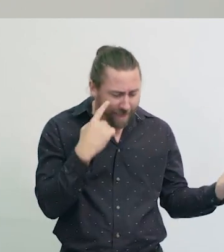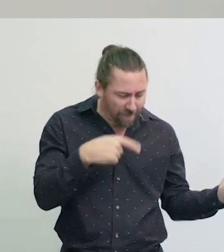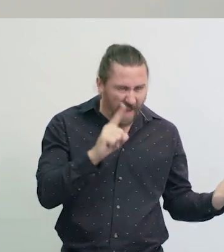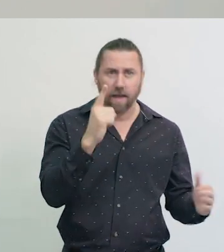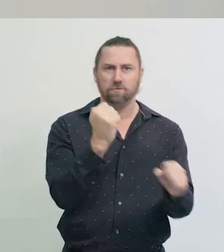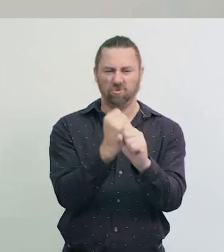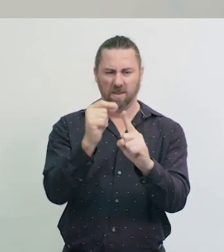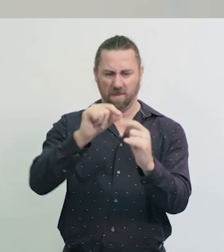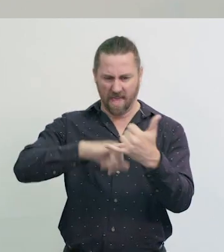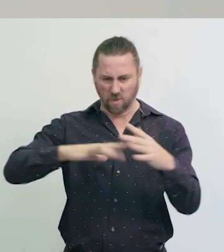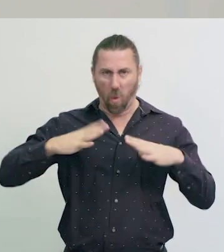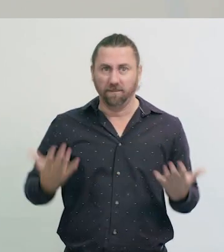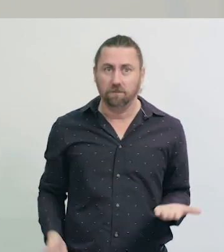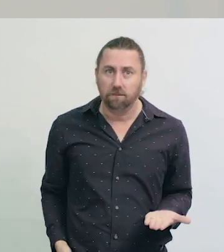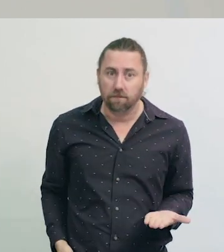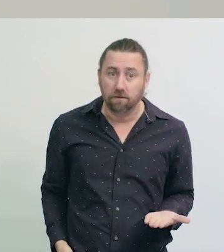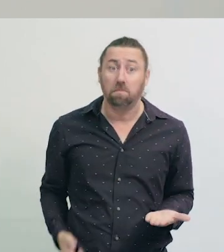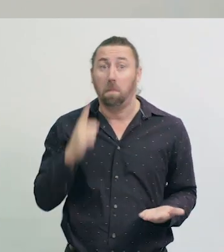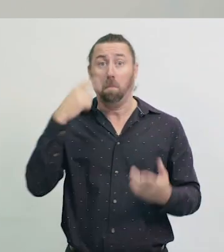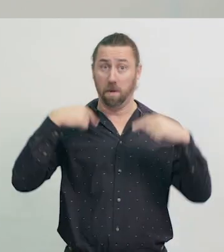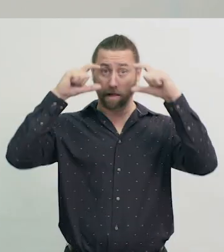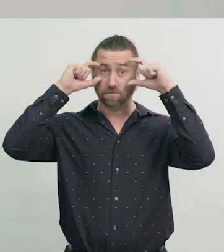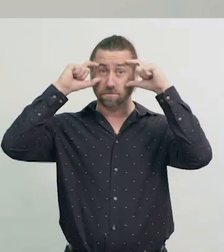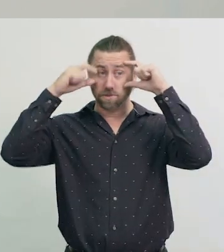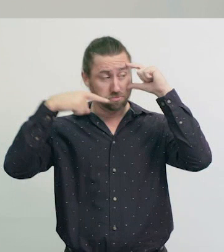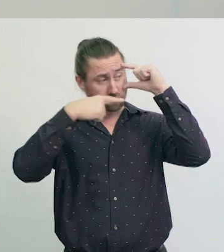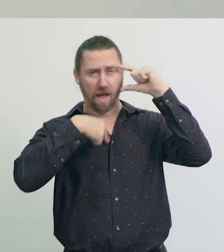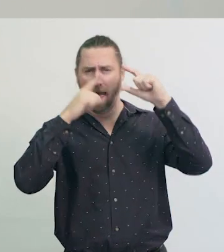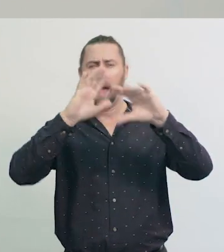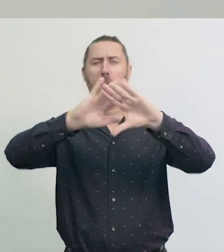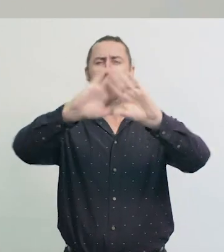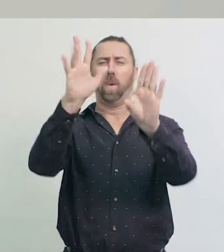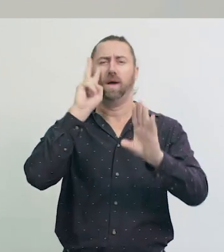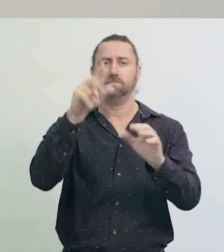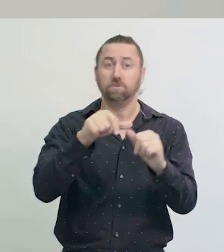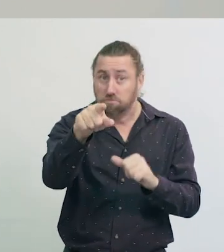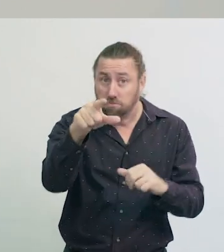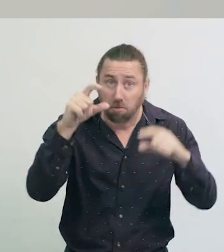Now, as you can see, I wear glasses, to help see more clearly. Do you wear glasses?